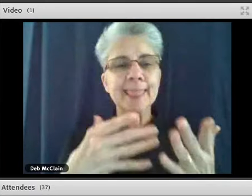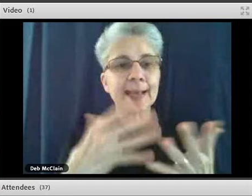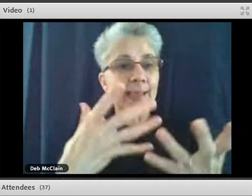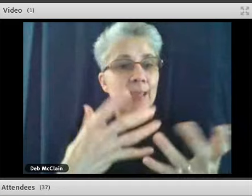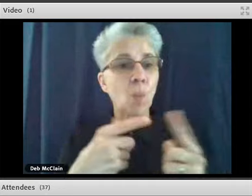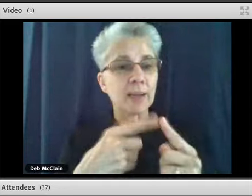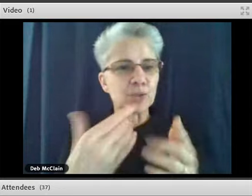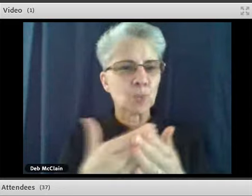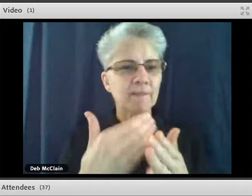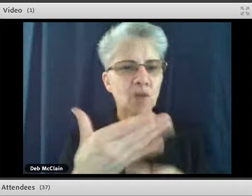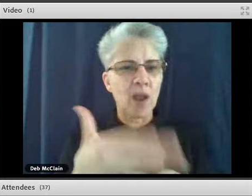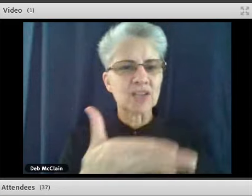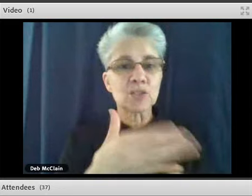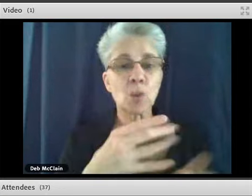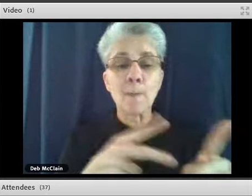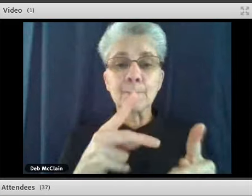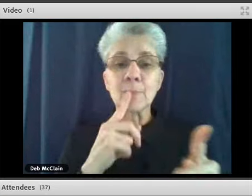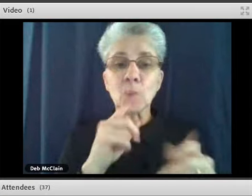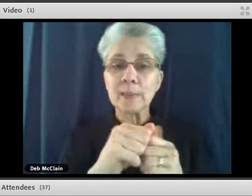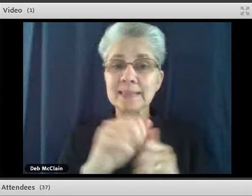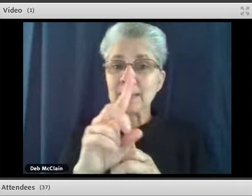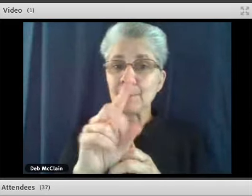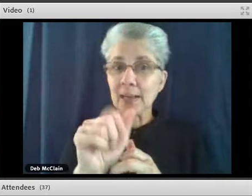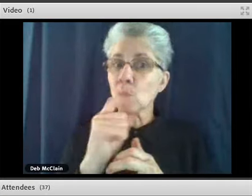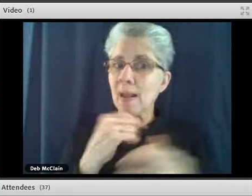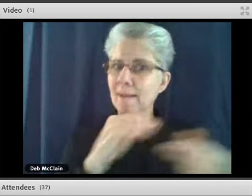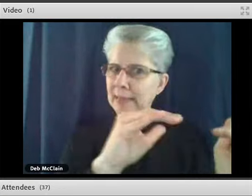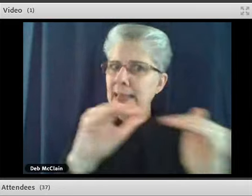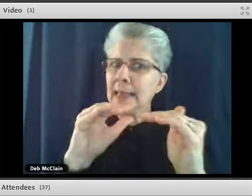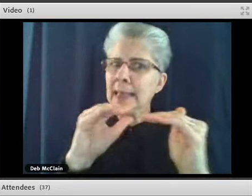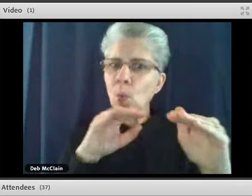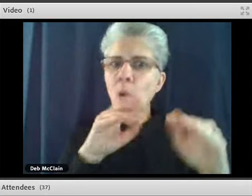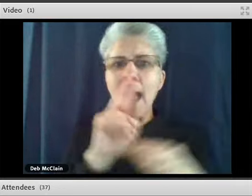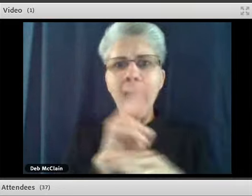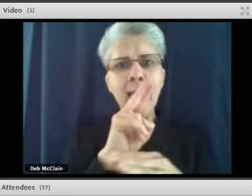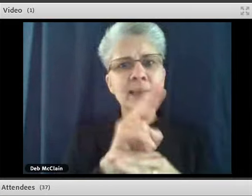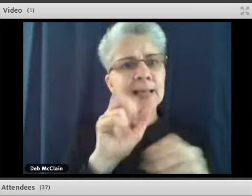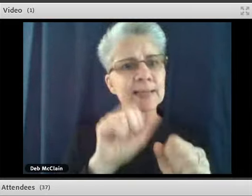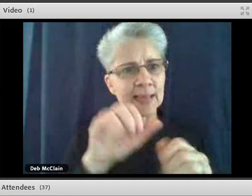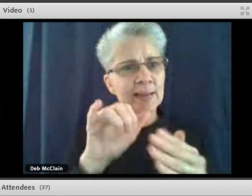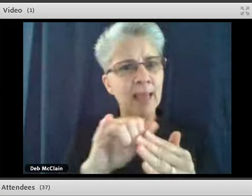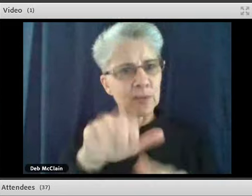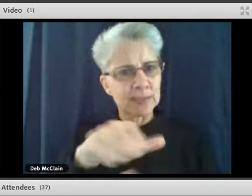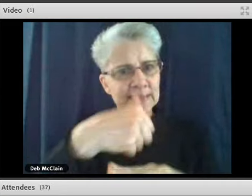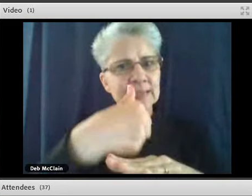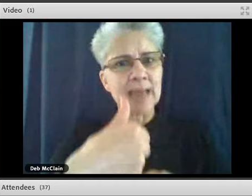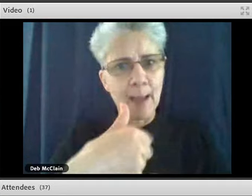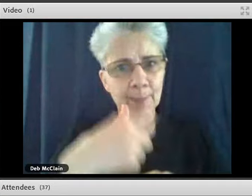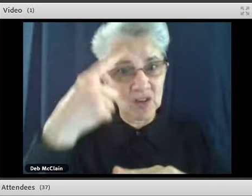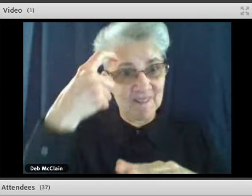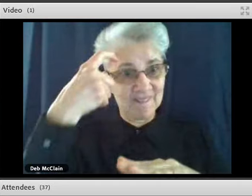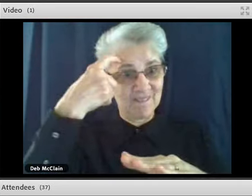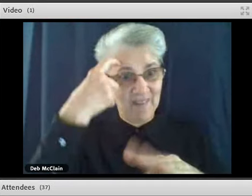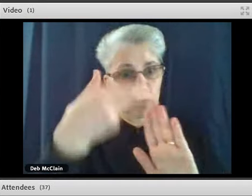and all these different things. And so, they wanted to refresh it so that people with disabilities would have equal access, and make sure that this was established